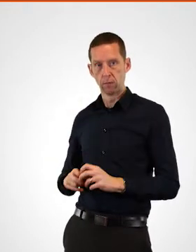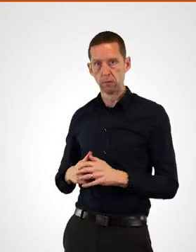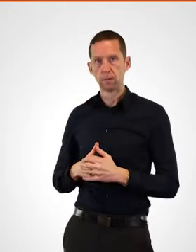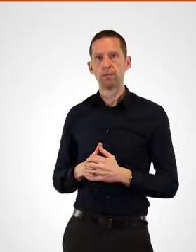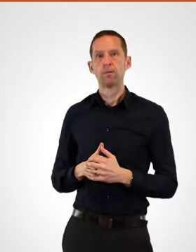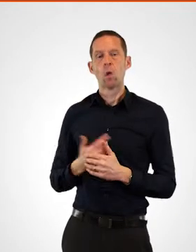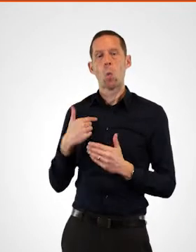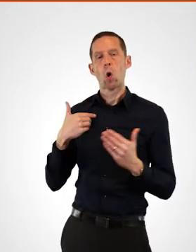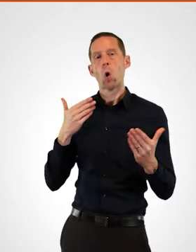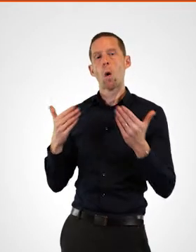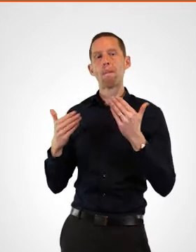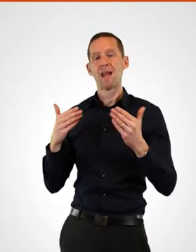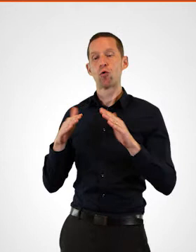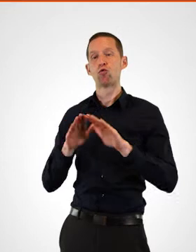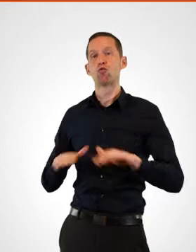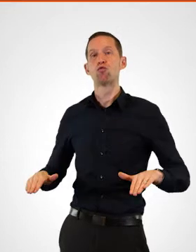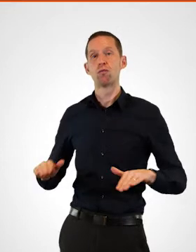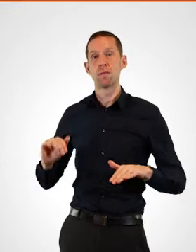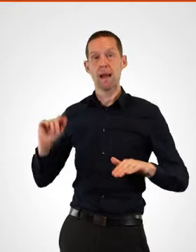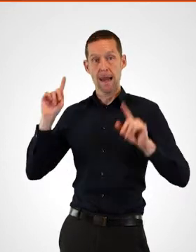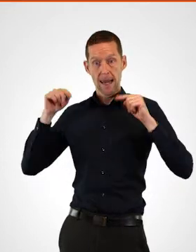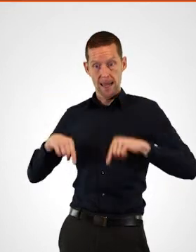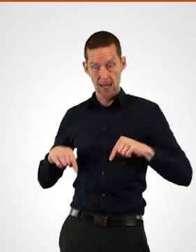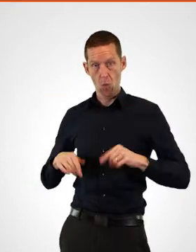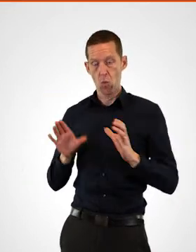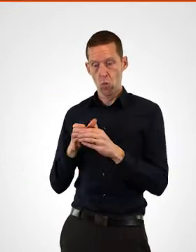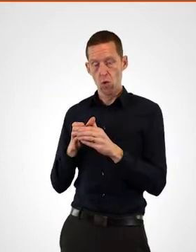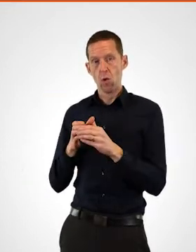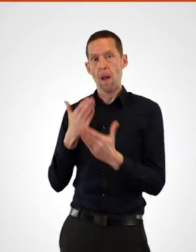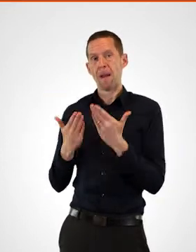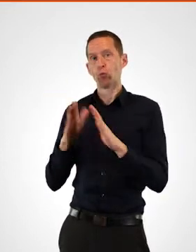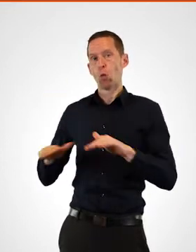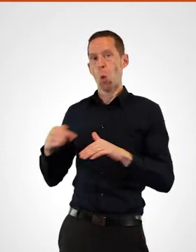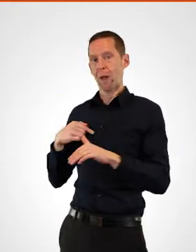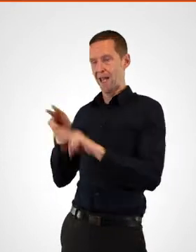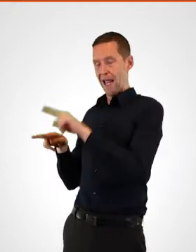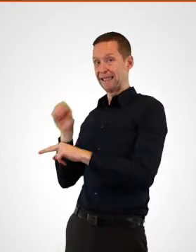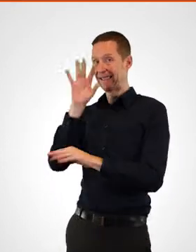where we are comparing children now with a group of children we saw 10 years age